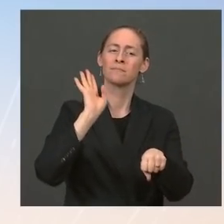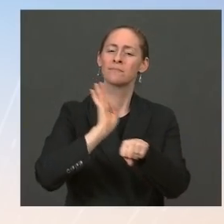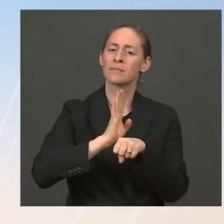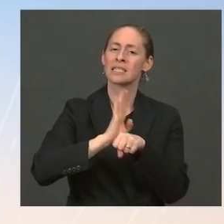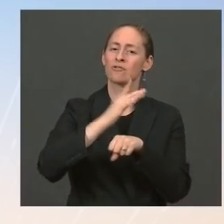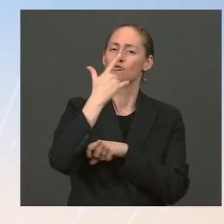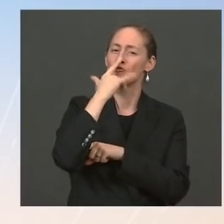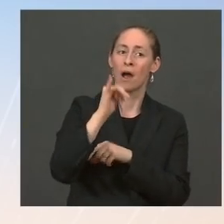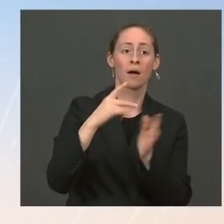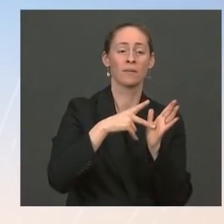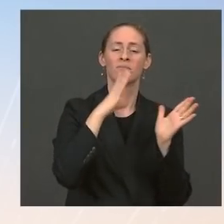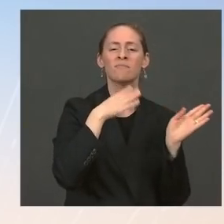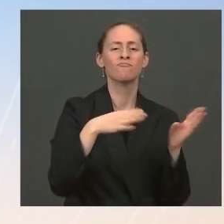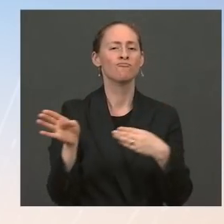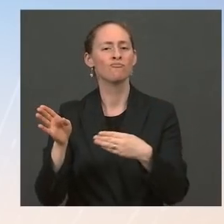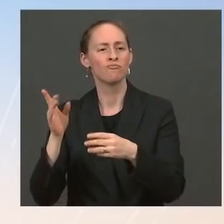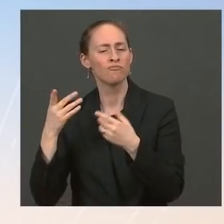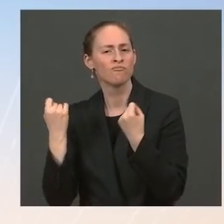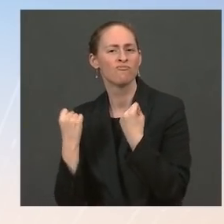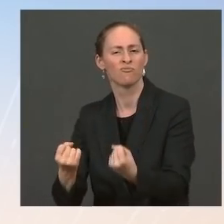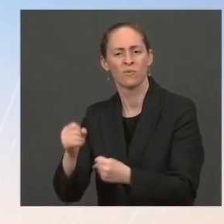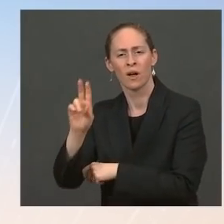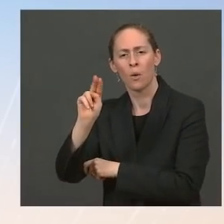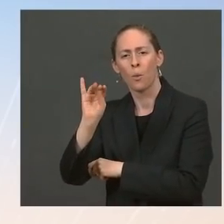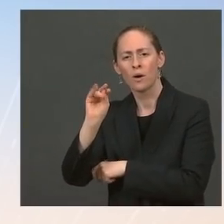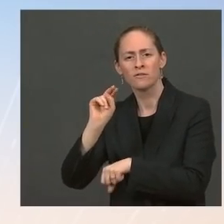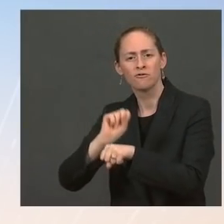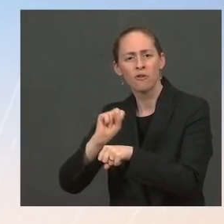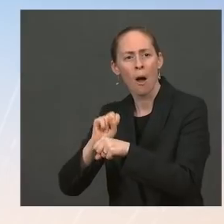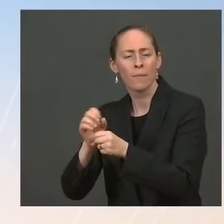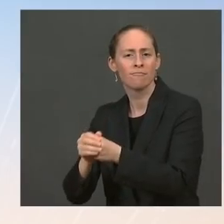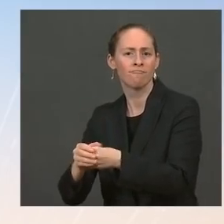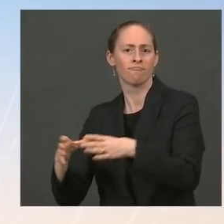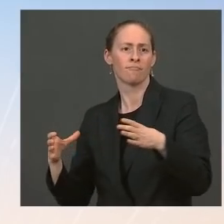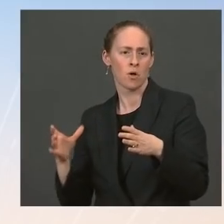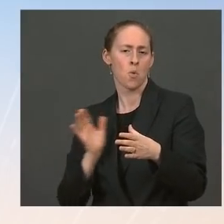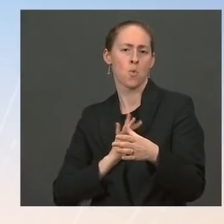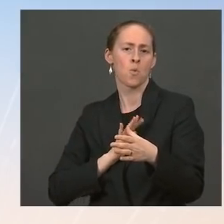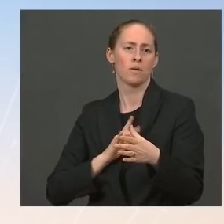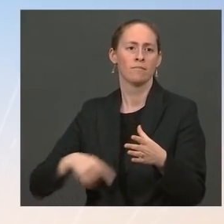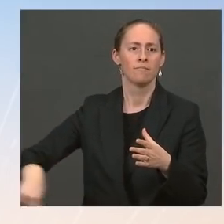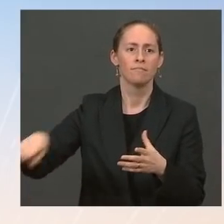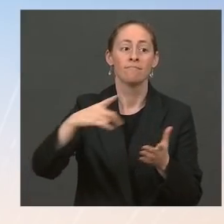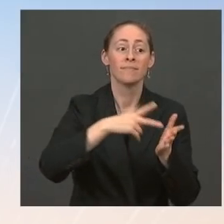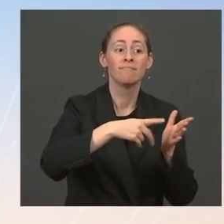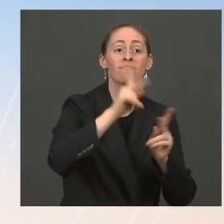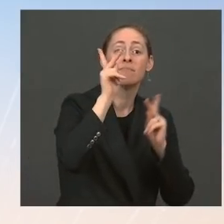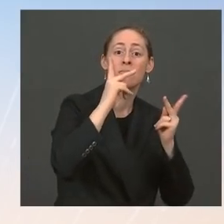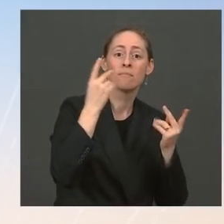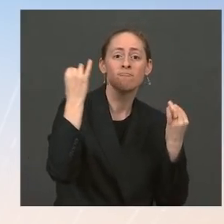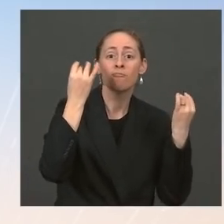good-paying union jobs. And it will help consumers. It will help incentivize the purchasing of electric vehicles